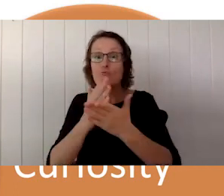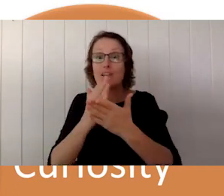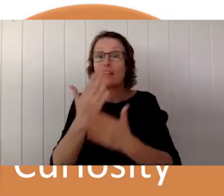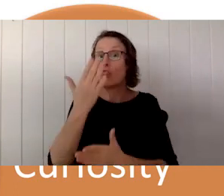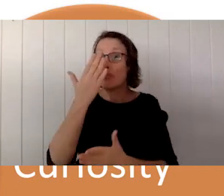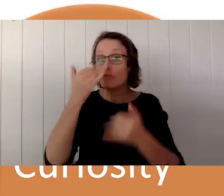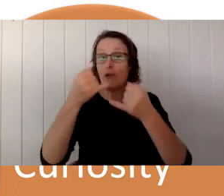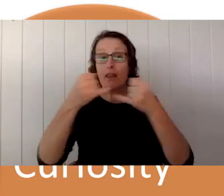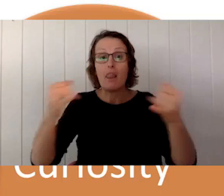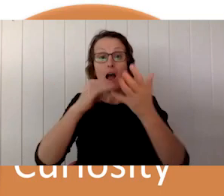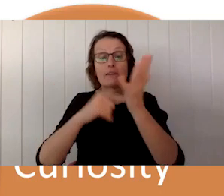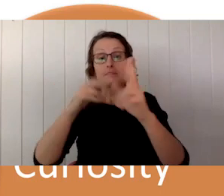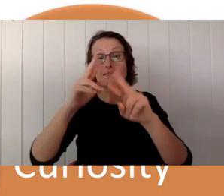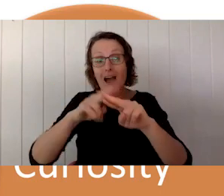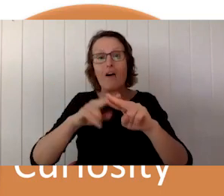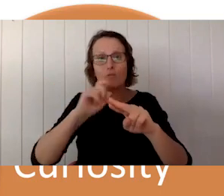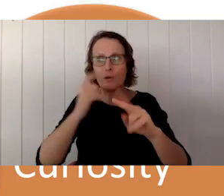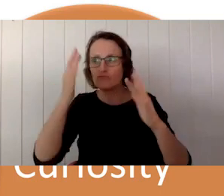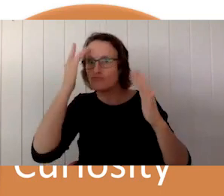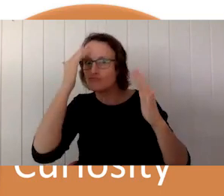The second thing I've found is, when you have trust and understanding,